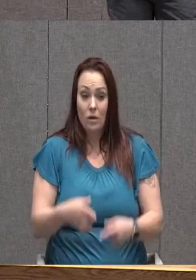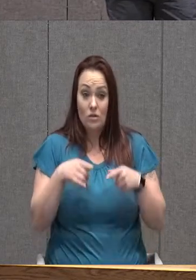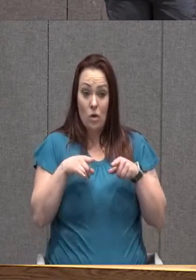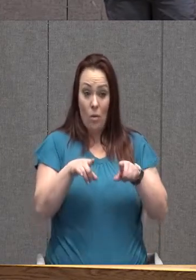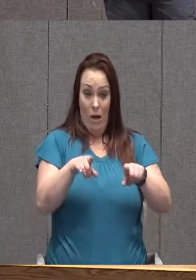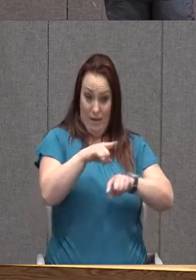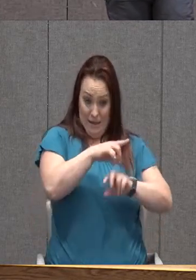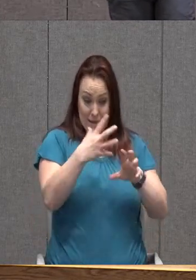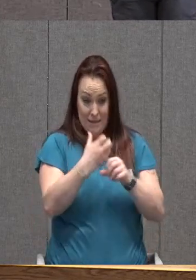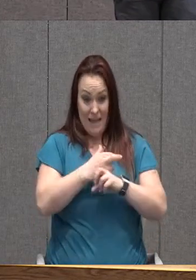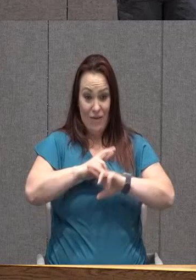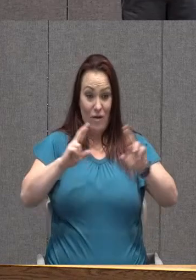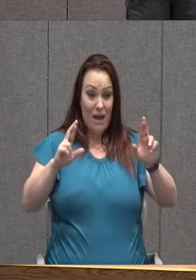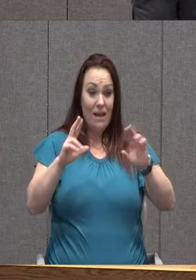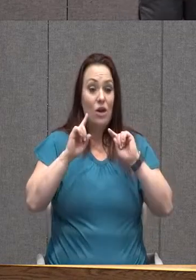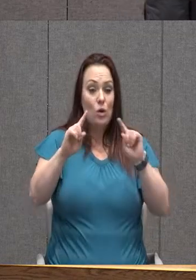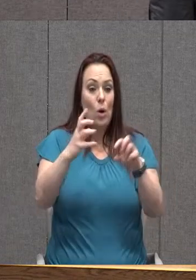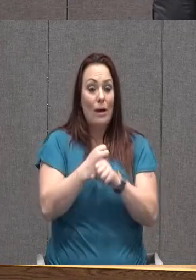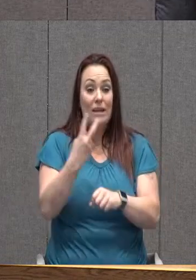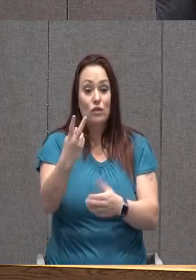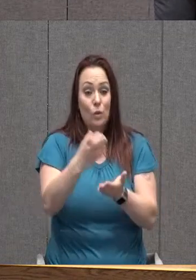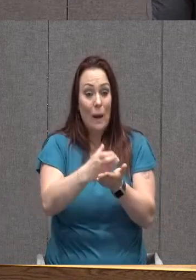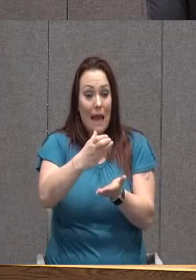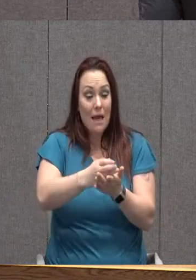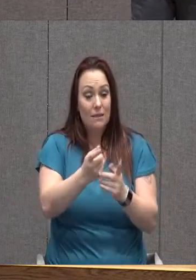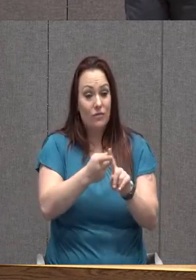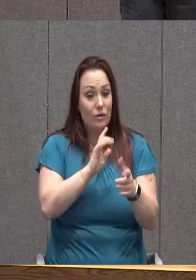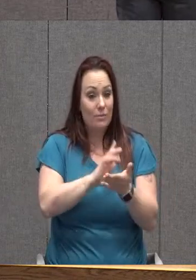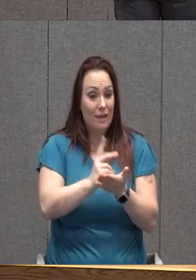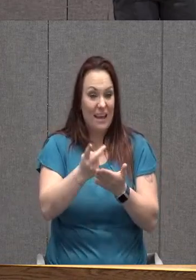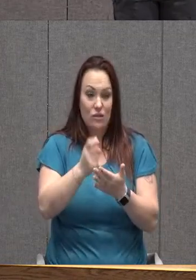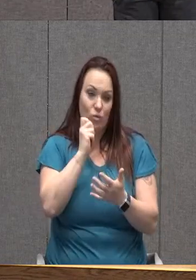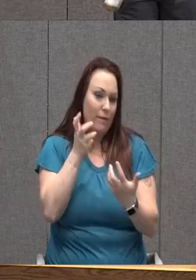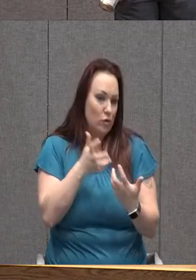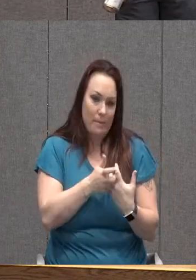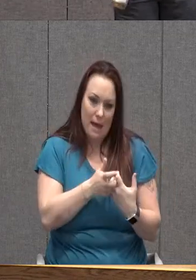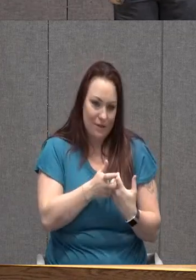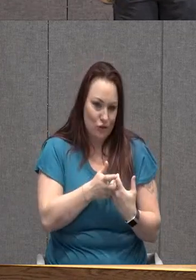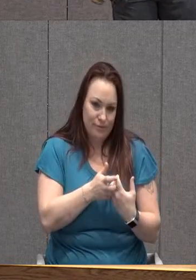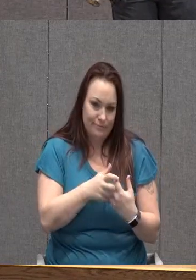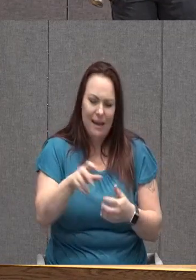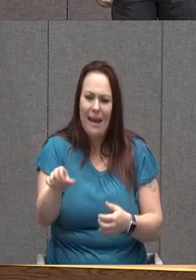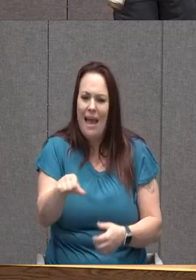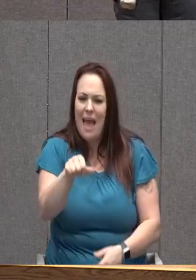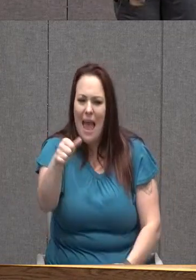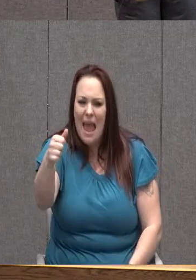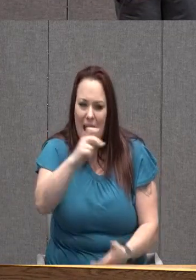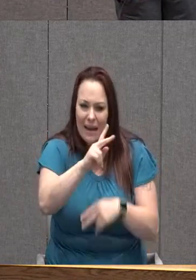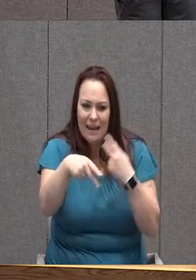two cans from the kitchen, they don't have to match, they can be any kind of cans that you want.